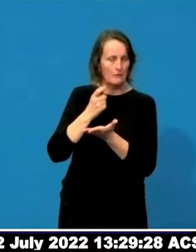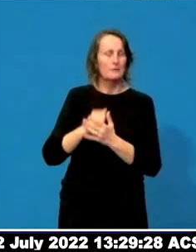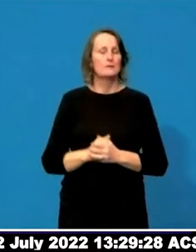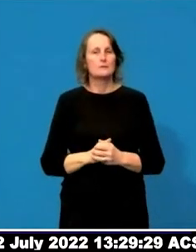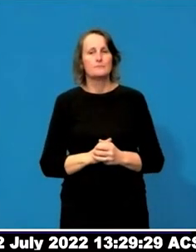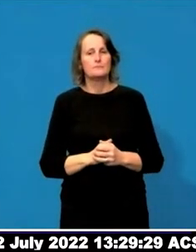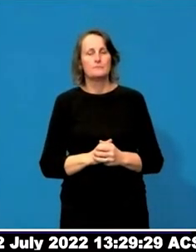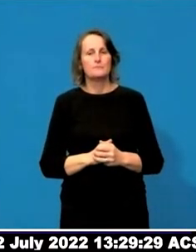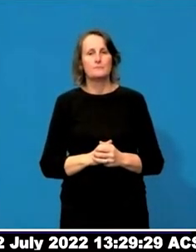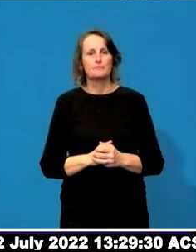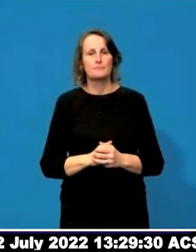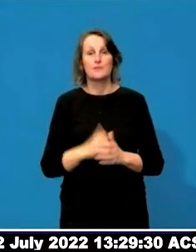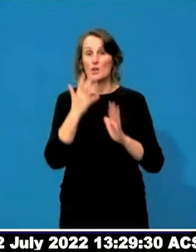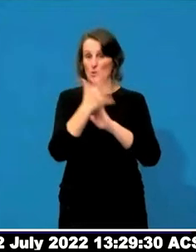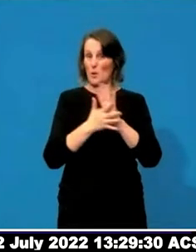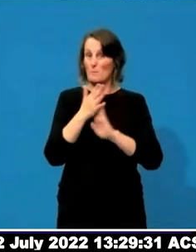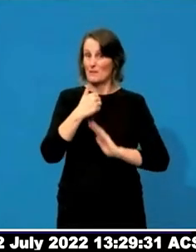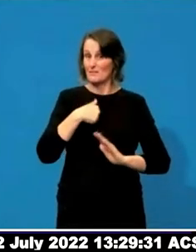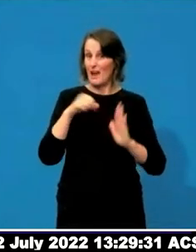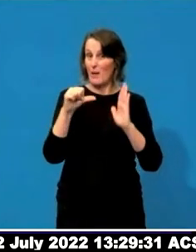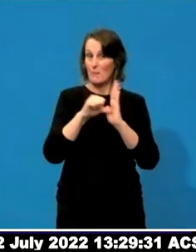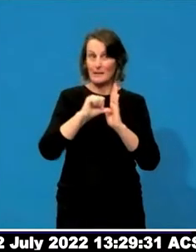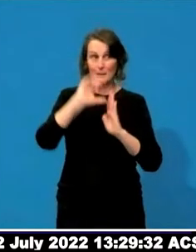So we lost quite a lot of funding to start off with,